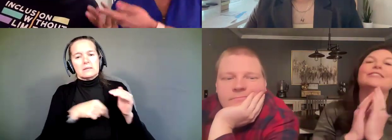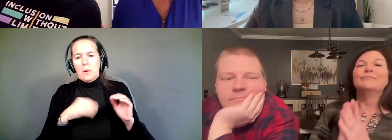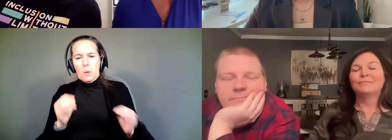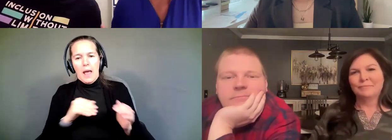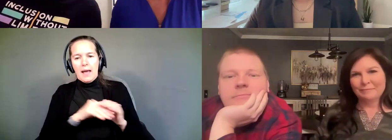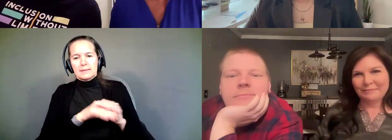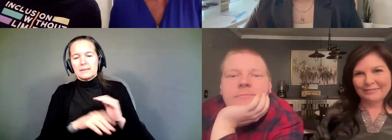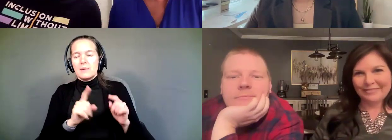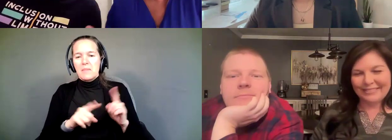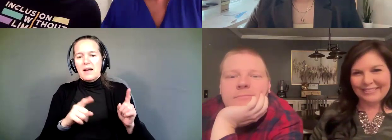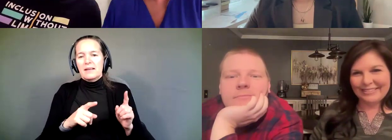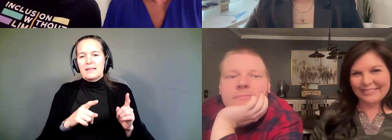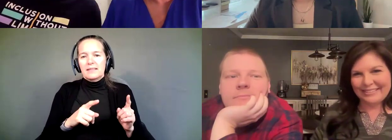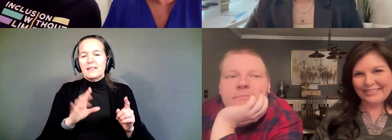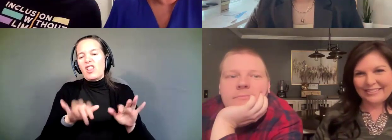we're @ShawnGoes Bananas at Instagram.